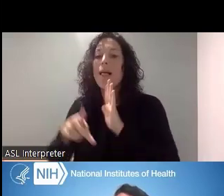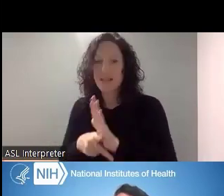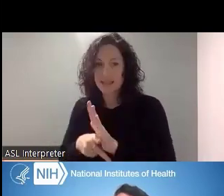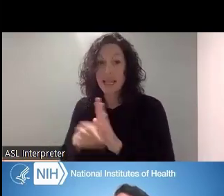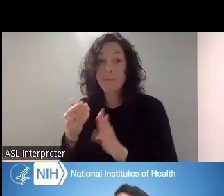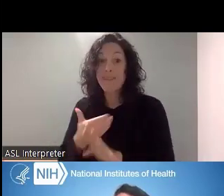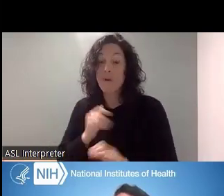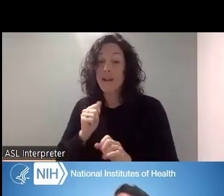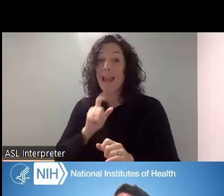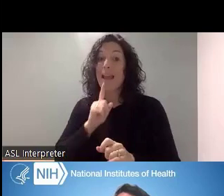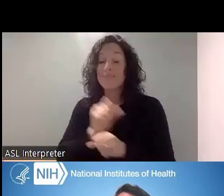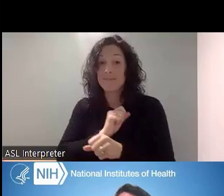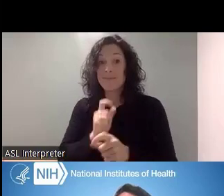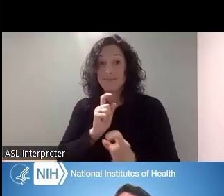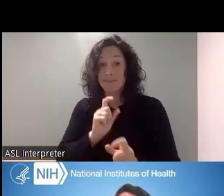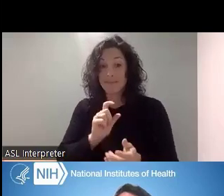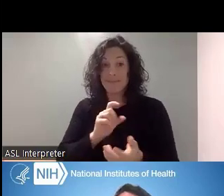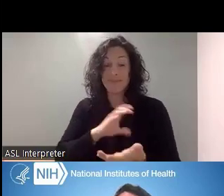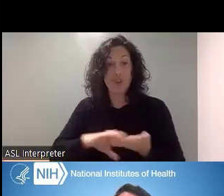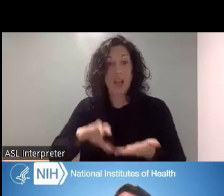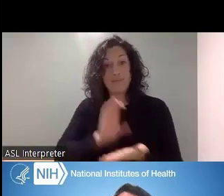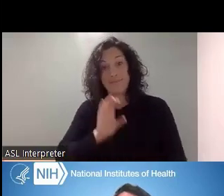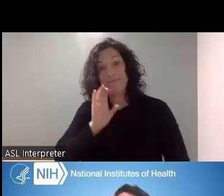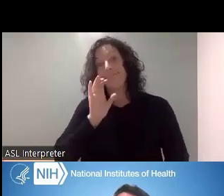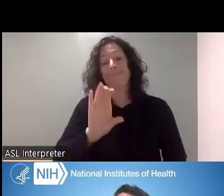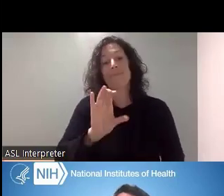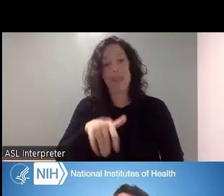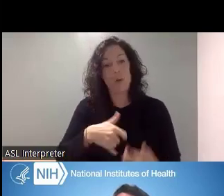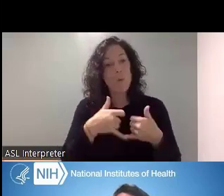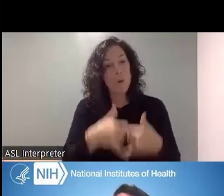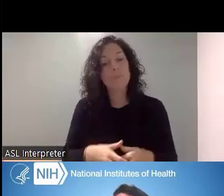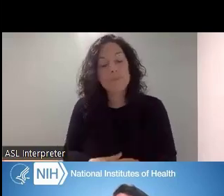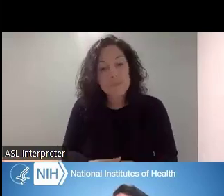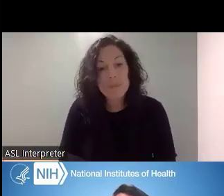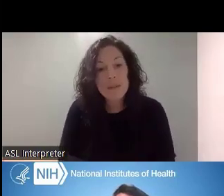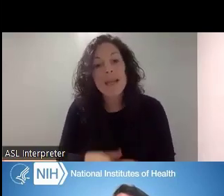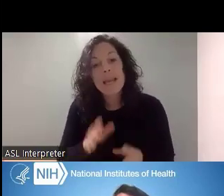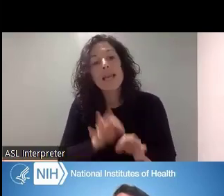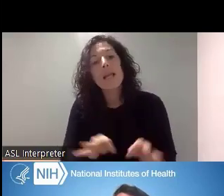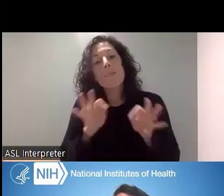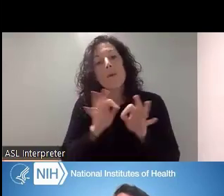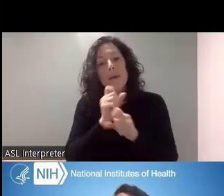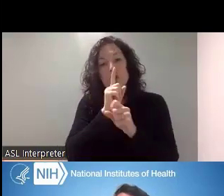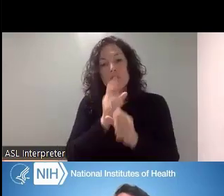so it's very important to pay attention to those requirements. And you can see more information about financial conflict